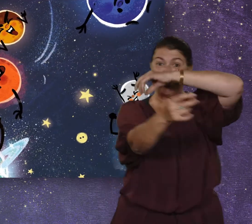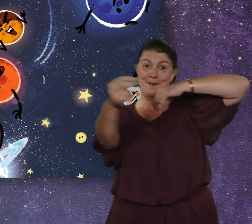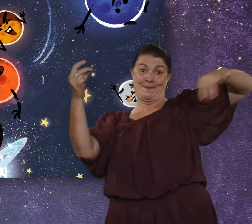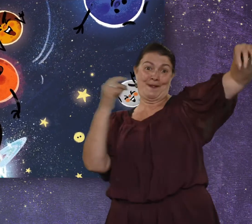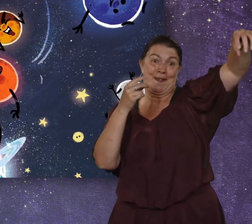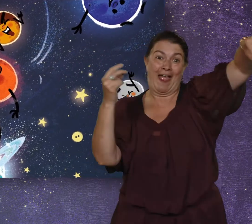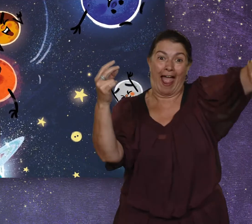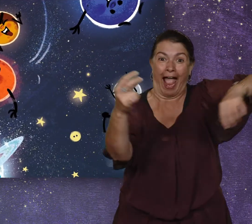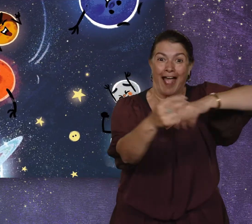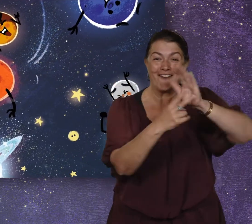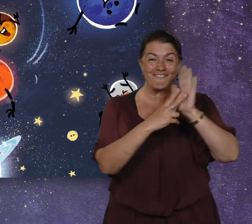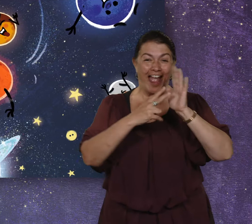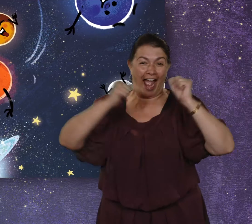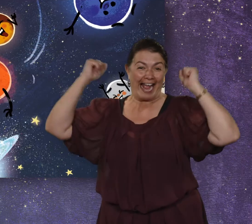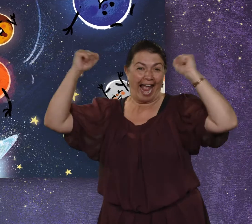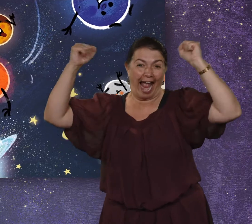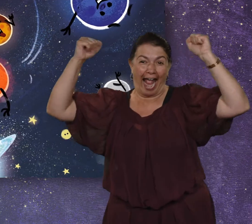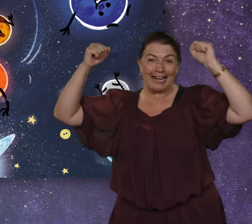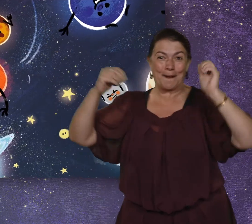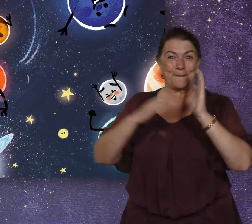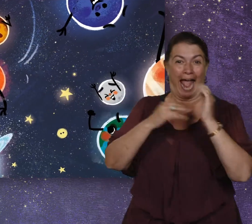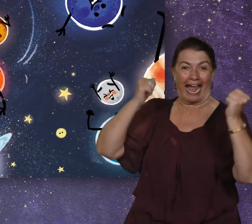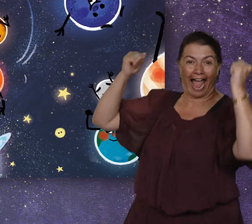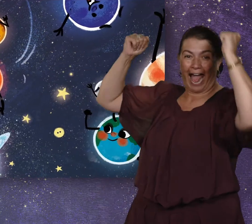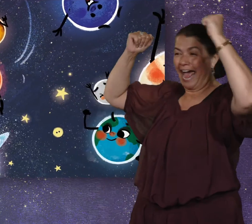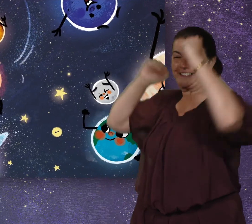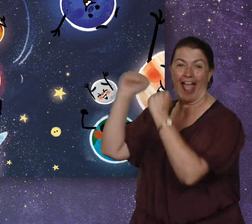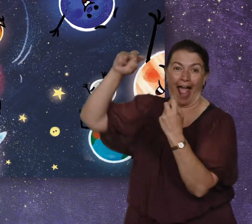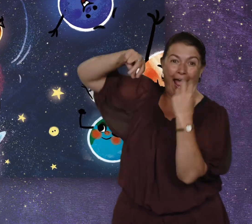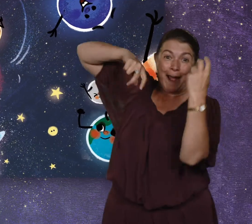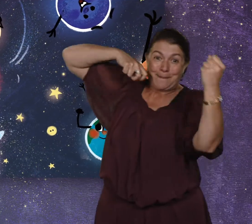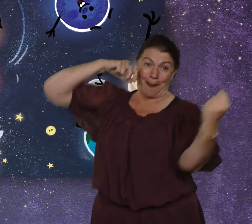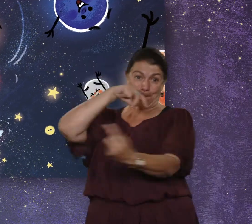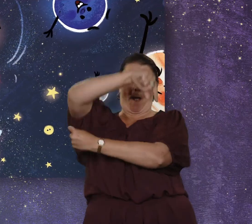and fizzing. Hooray! shouted Venus, and Mars said, Yippeeeeeeee!